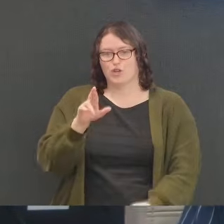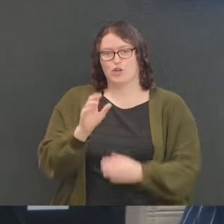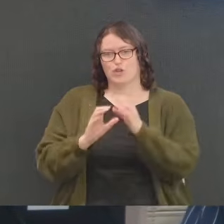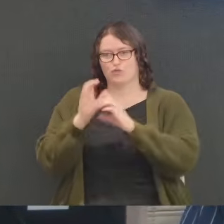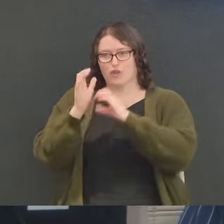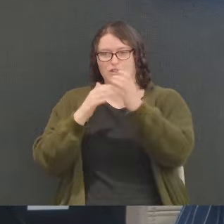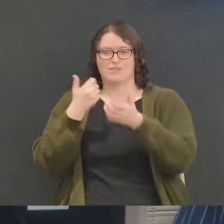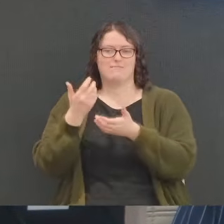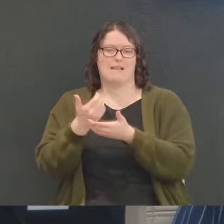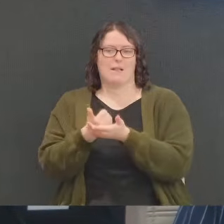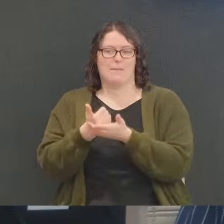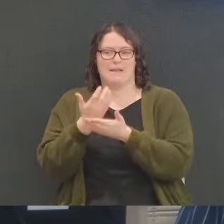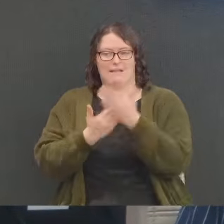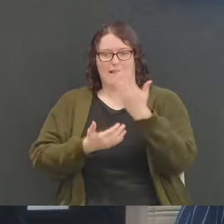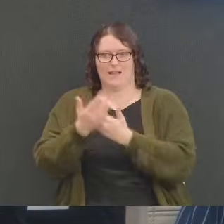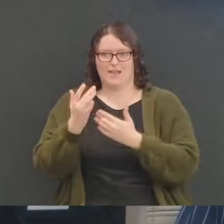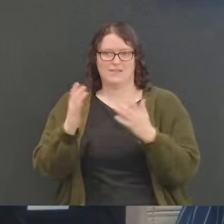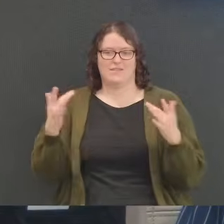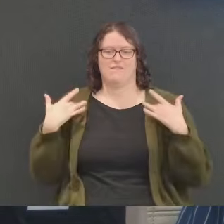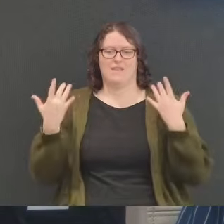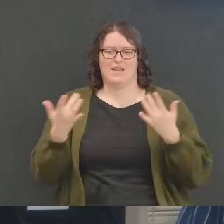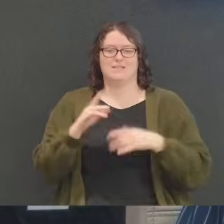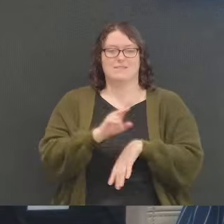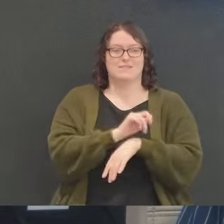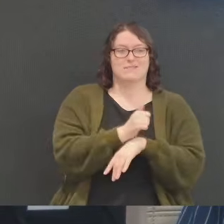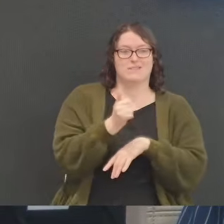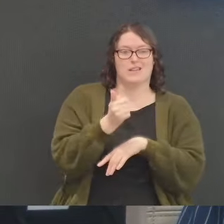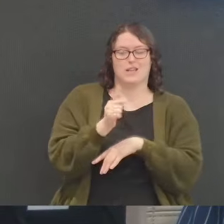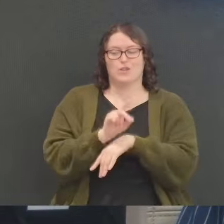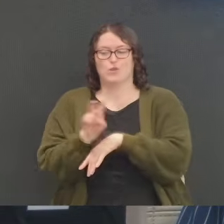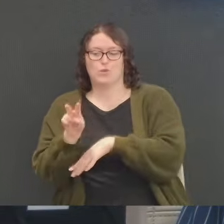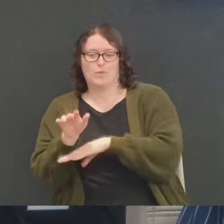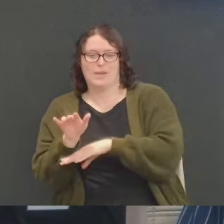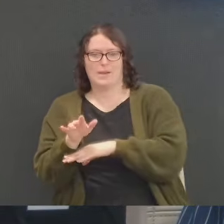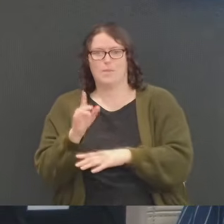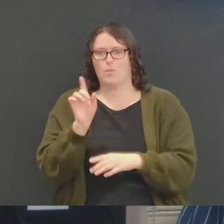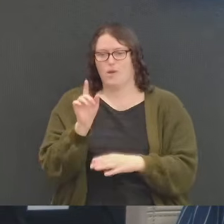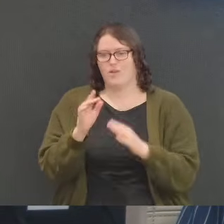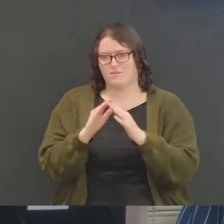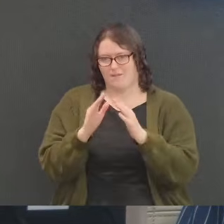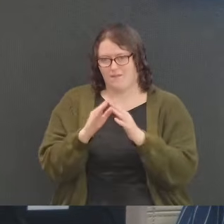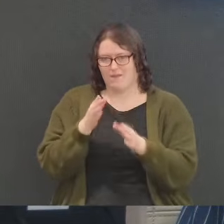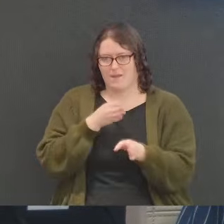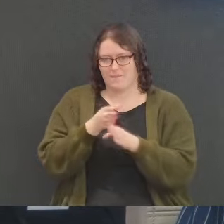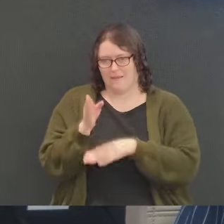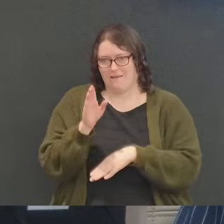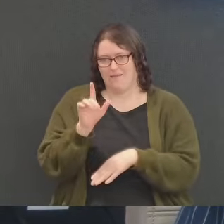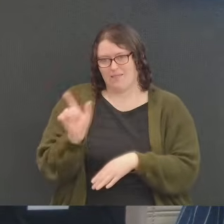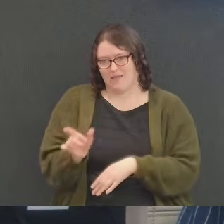from 10:00 to 2:00 p.m. at the downtown main library and that's on Vine Street.